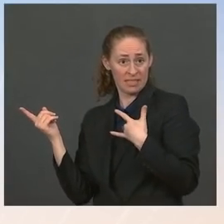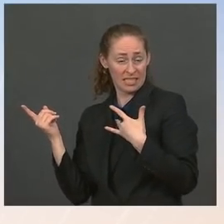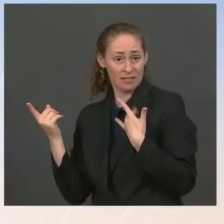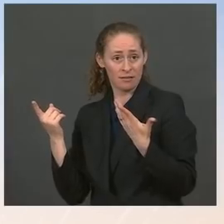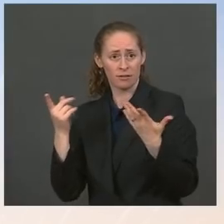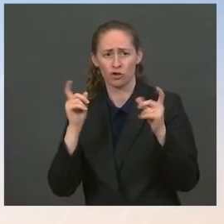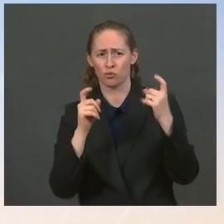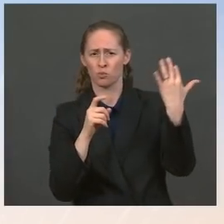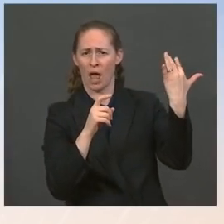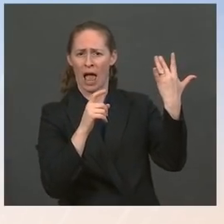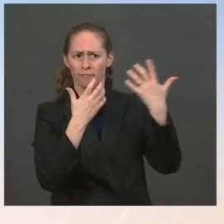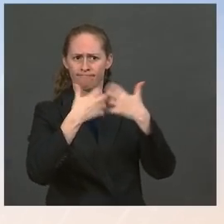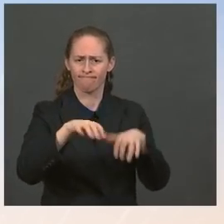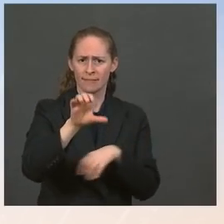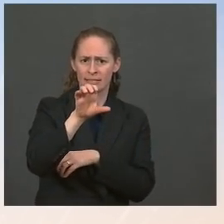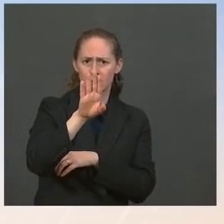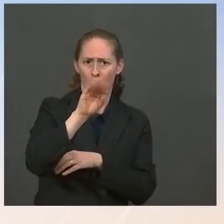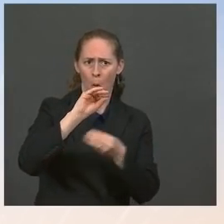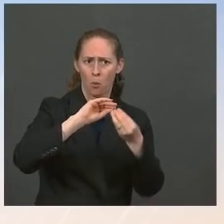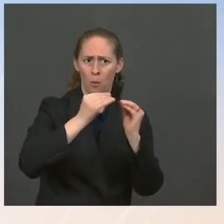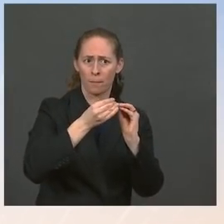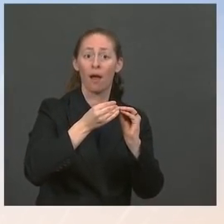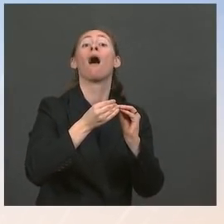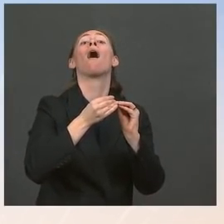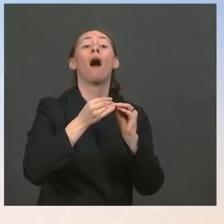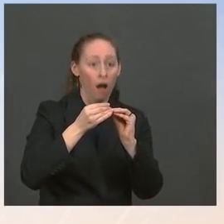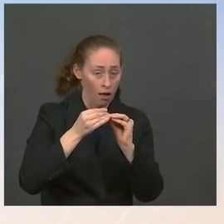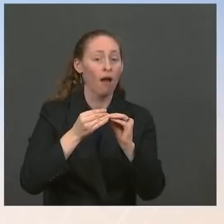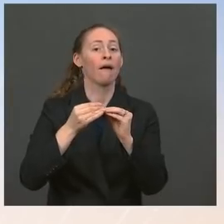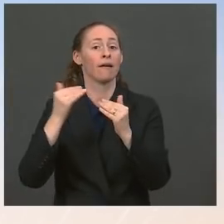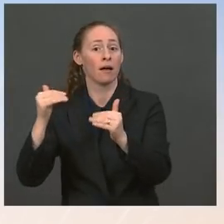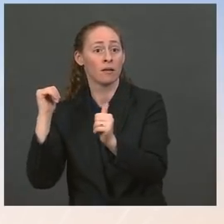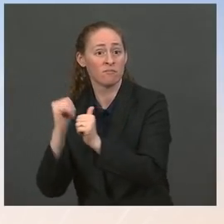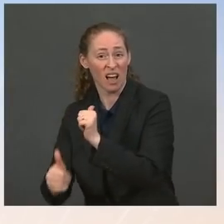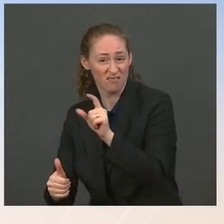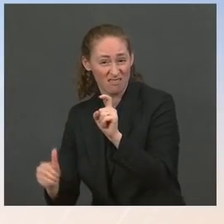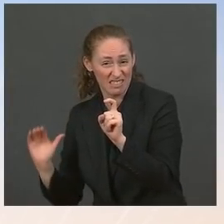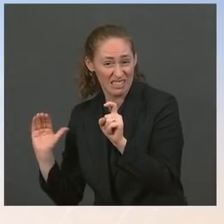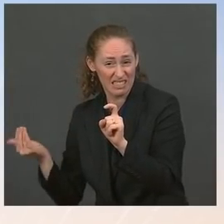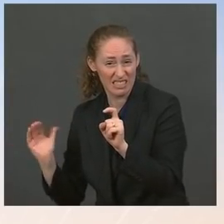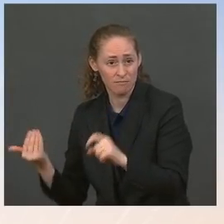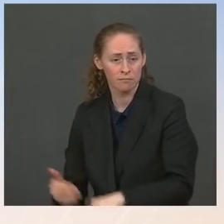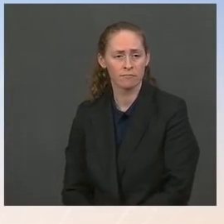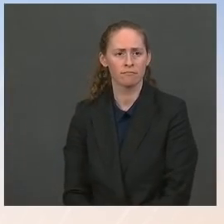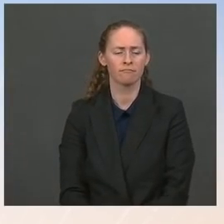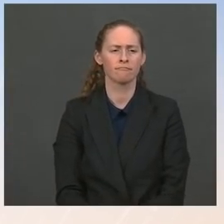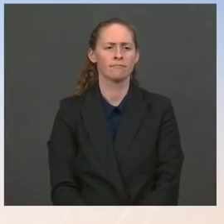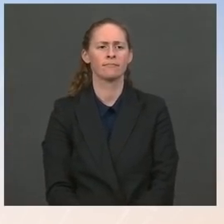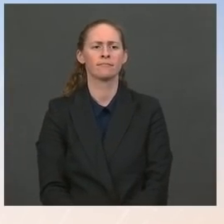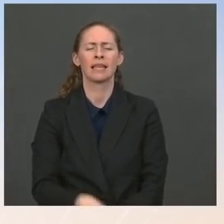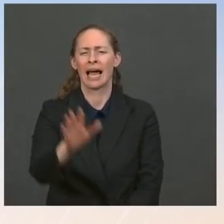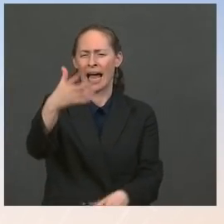Ms. Jean-Pierre: Well, here's the thing: As you know, Weijia -- and I talked about this probably on Thursday, probably on Friday -- I can't remember now.